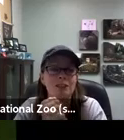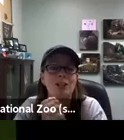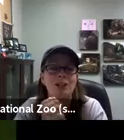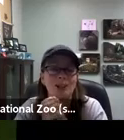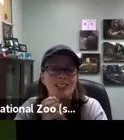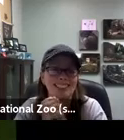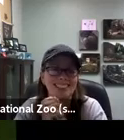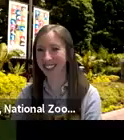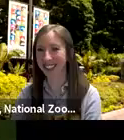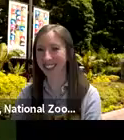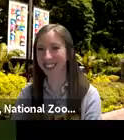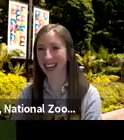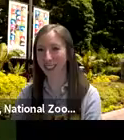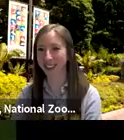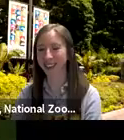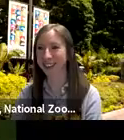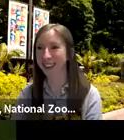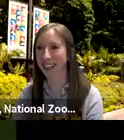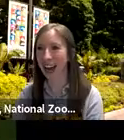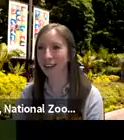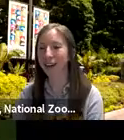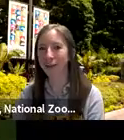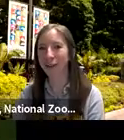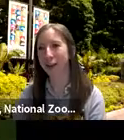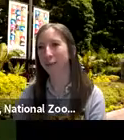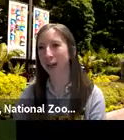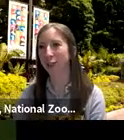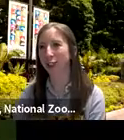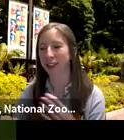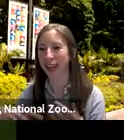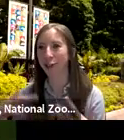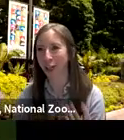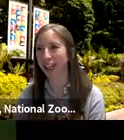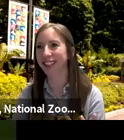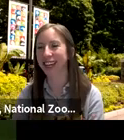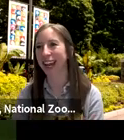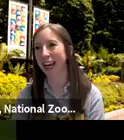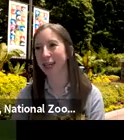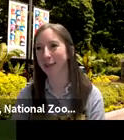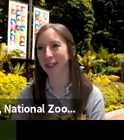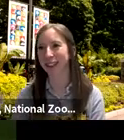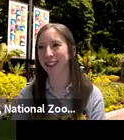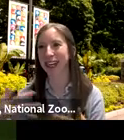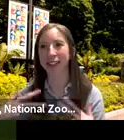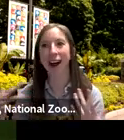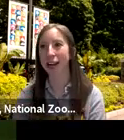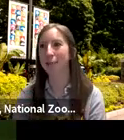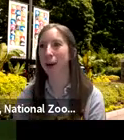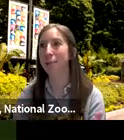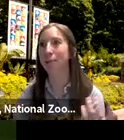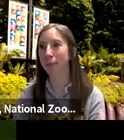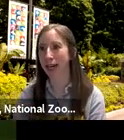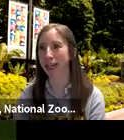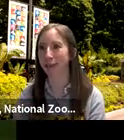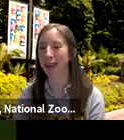too. [Shellie] Yes absolutely I love that you mentioned that just like